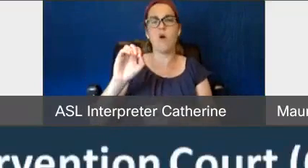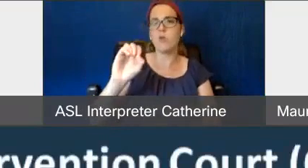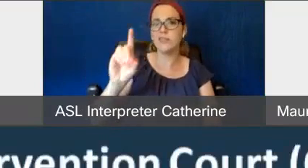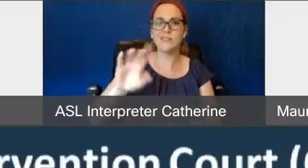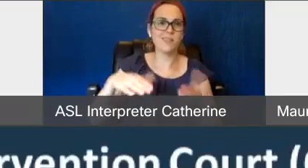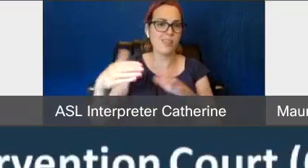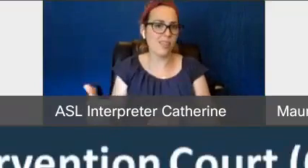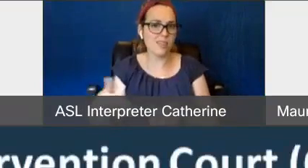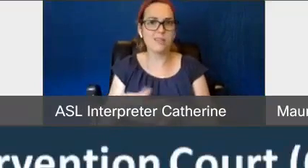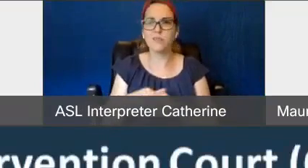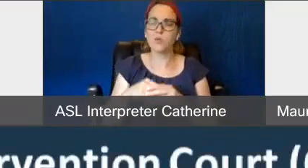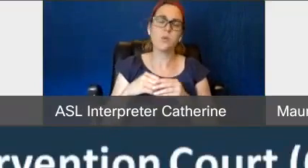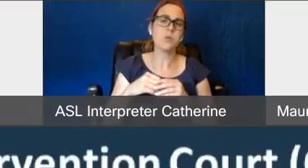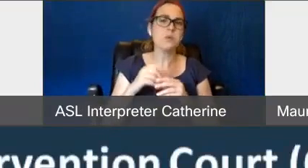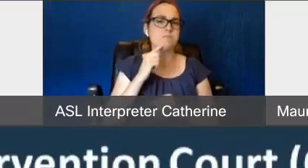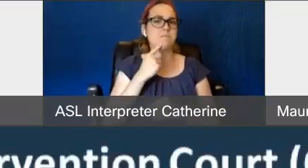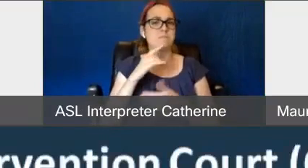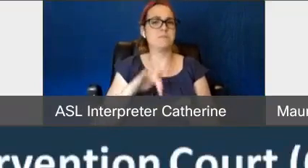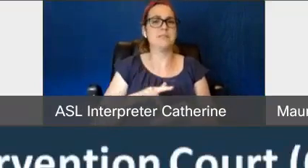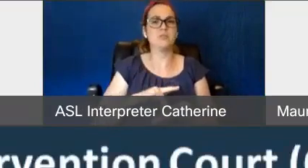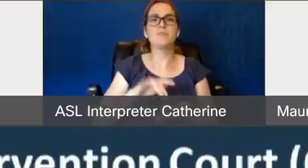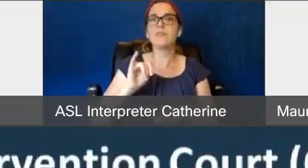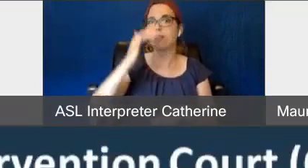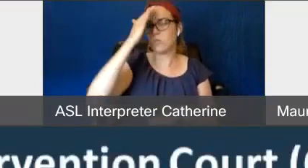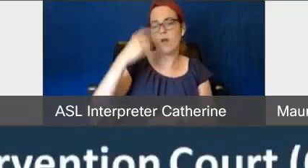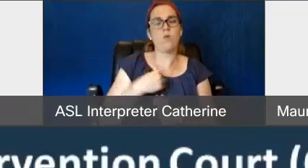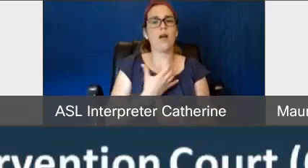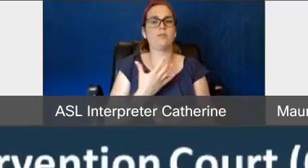to handle this differently while medication assisted treatment is valuable.